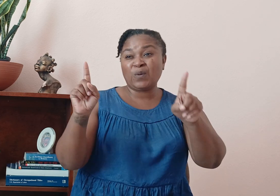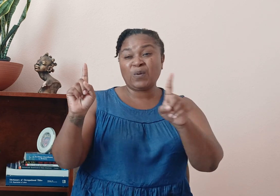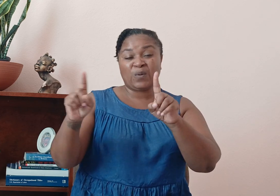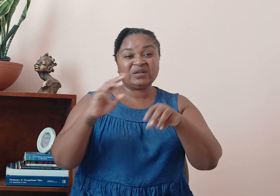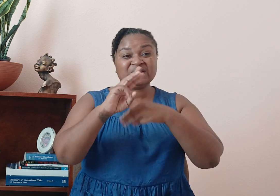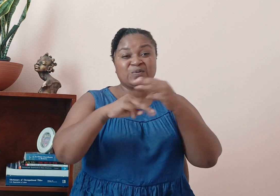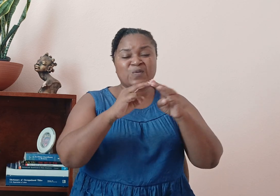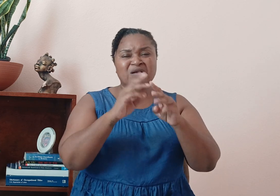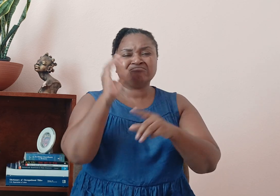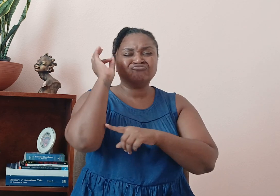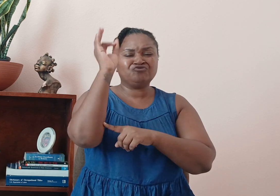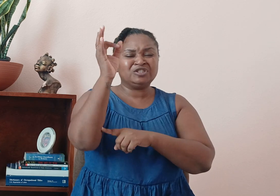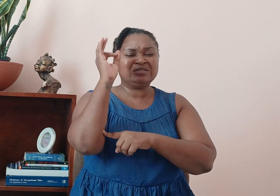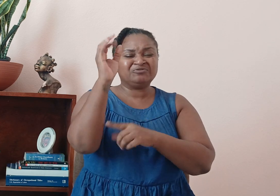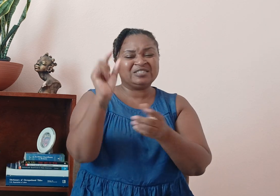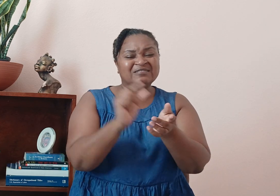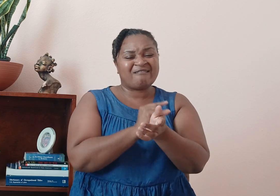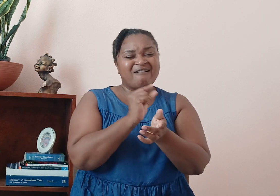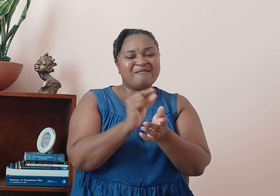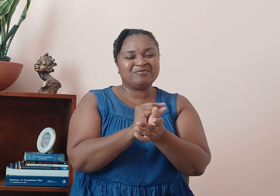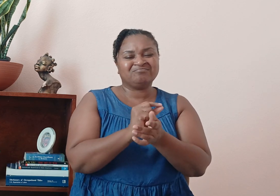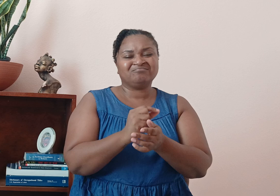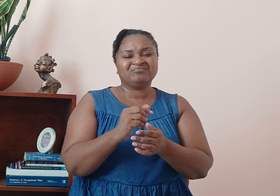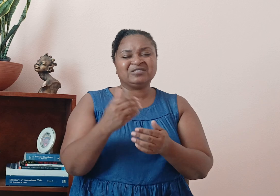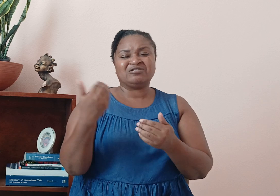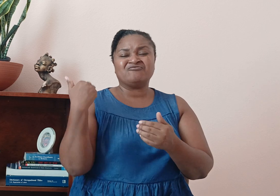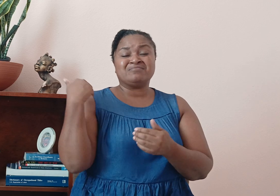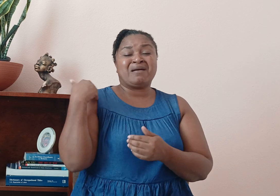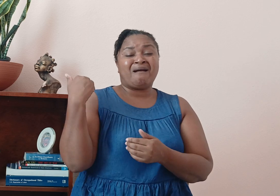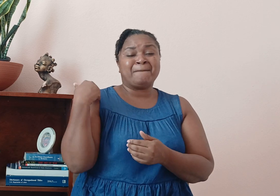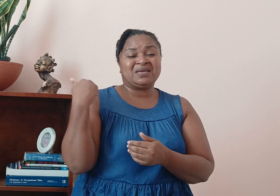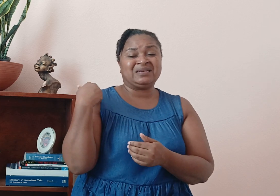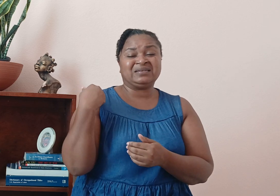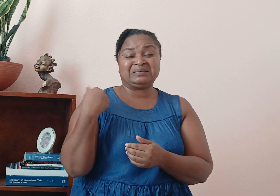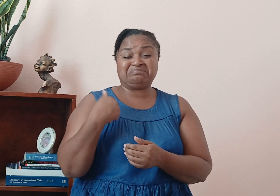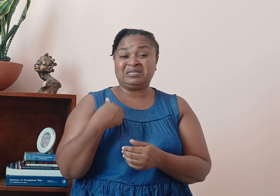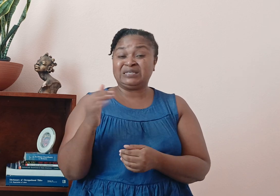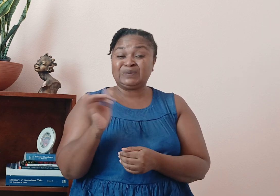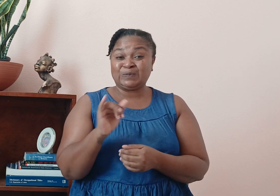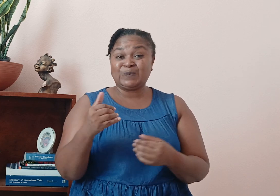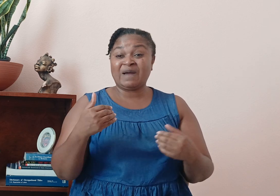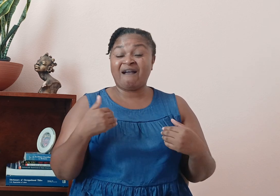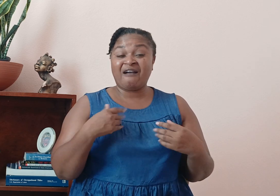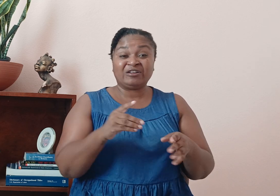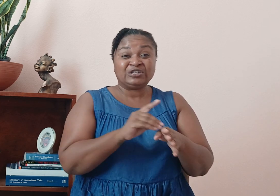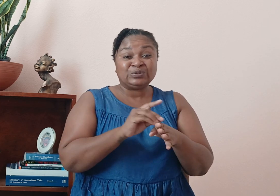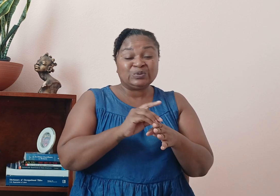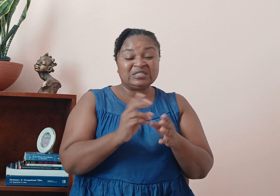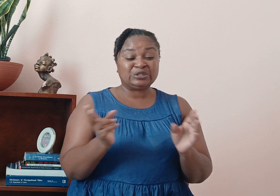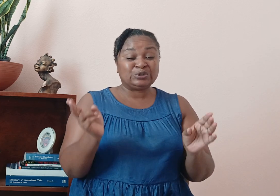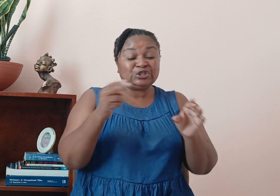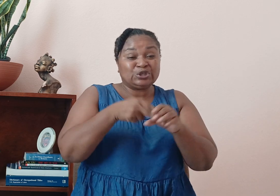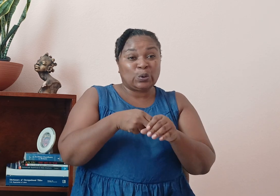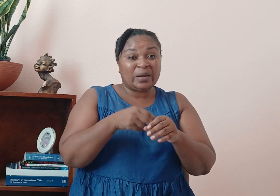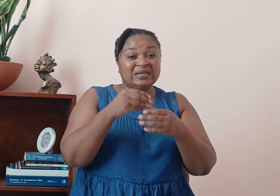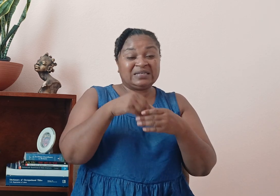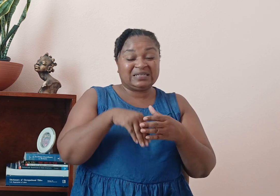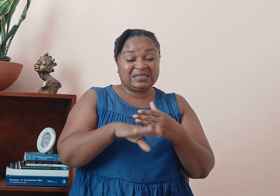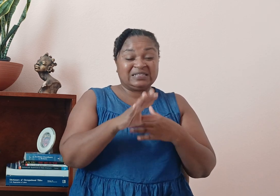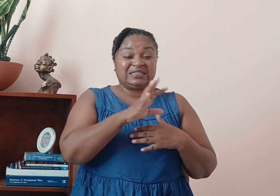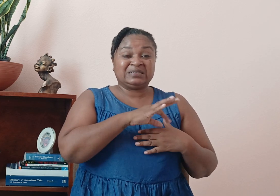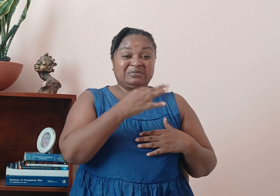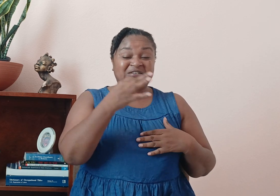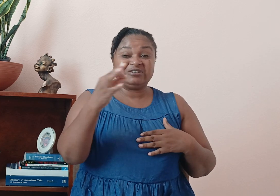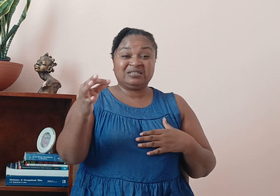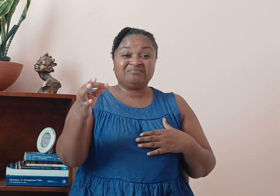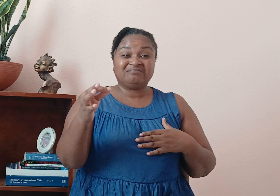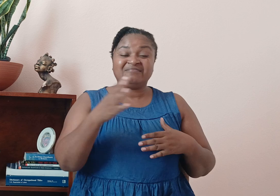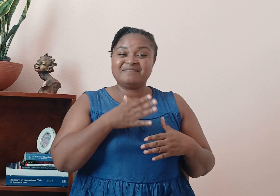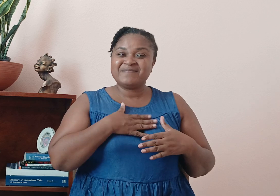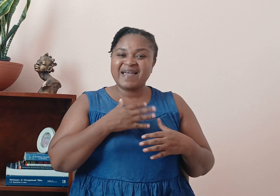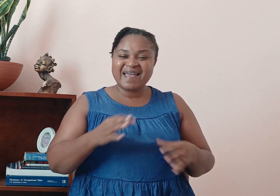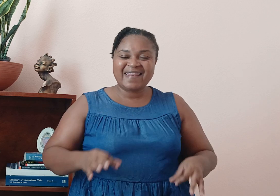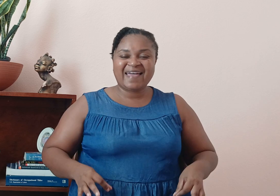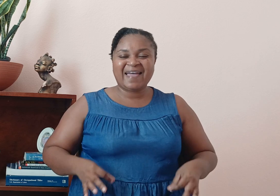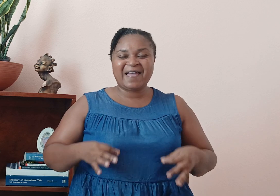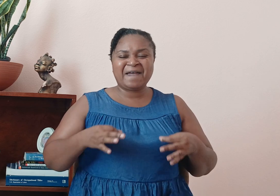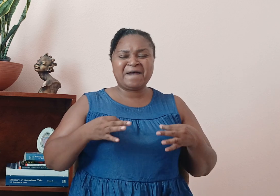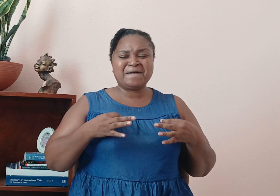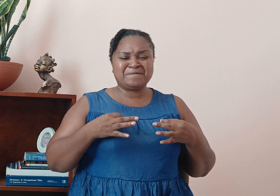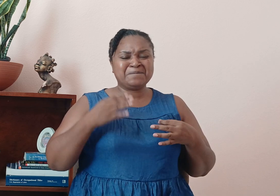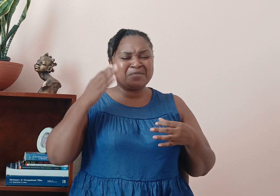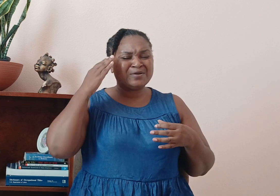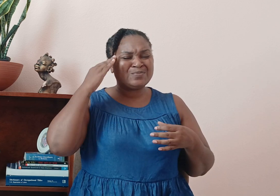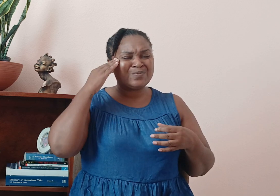Remind me, Lord, that I have a duty to join them in spirit. My life is not in danger for sharing